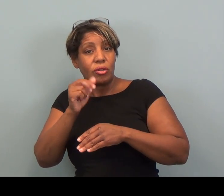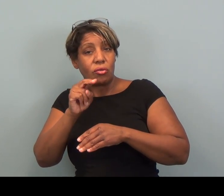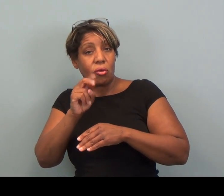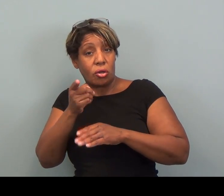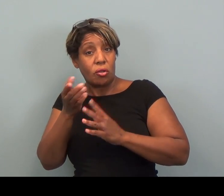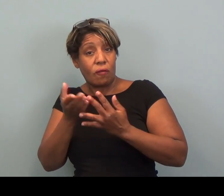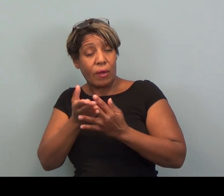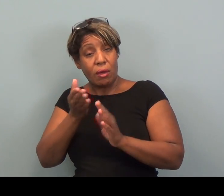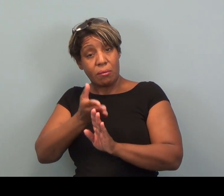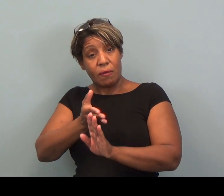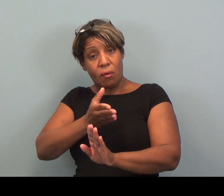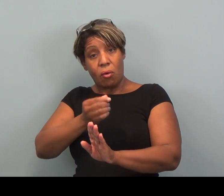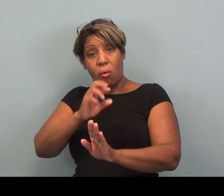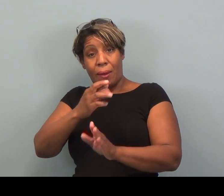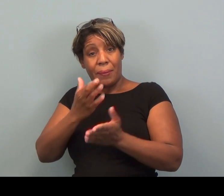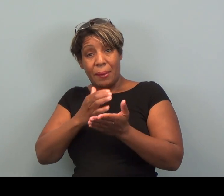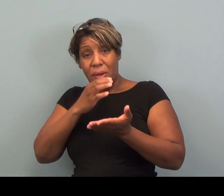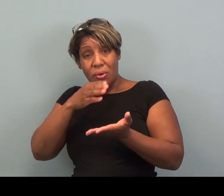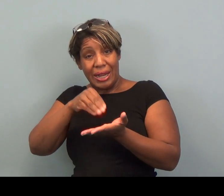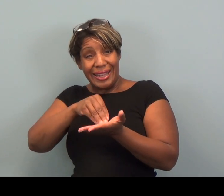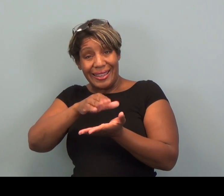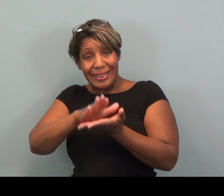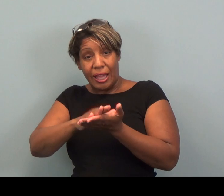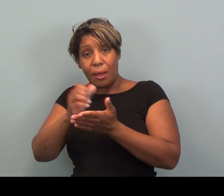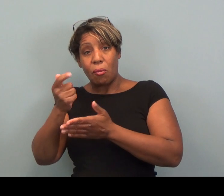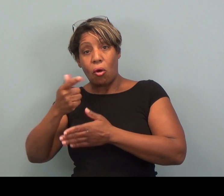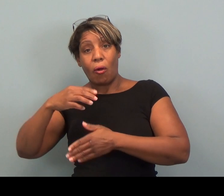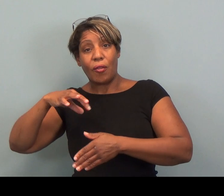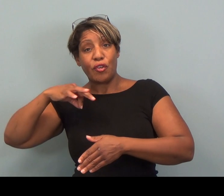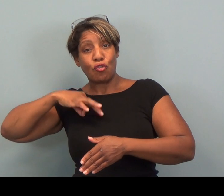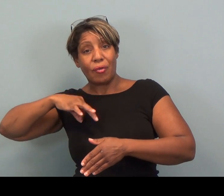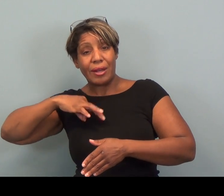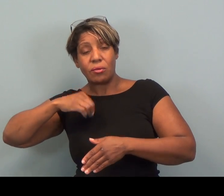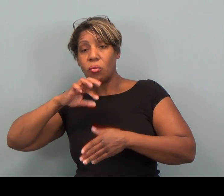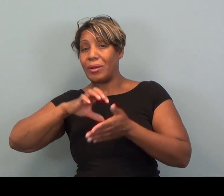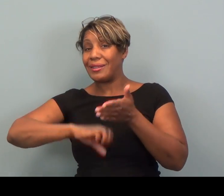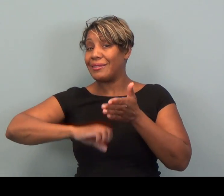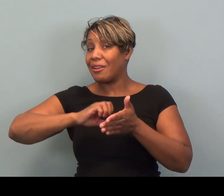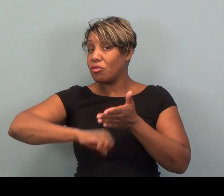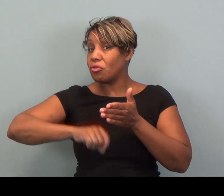or maybe you didn't claim all the credits or deductions that you should have,